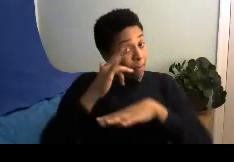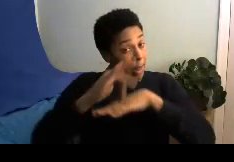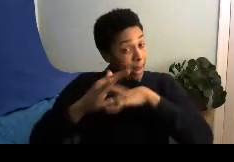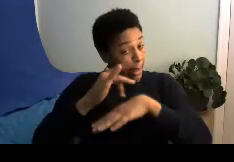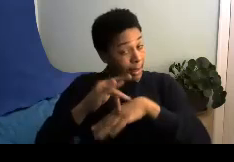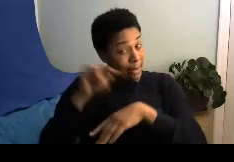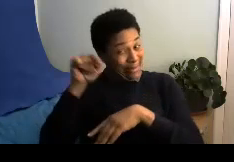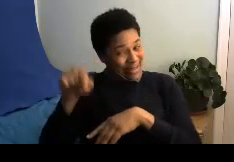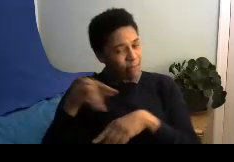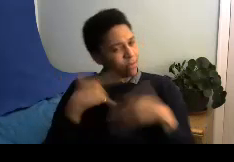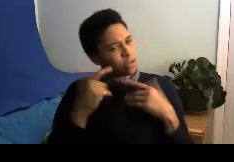writing the novel, do you think?